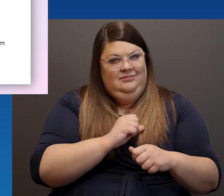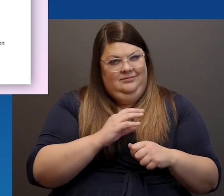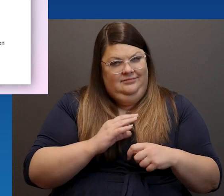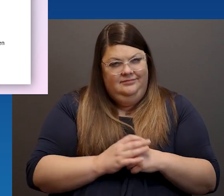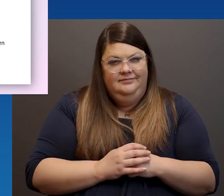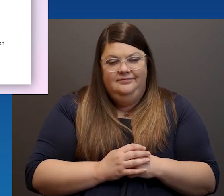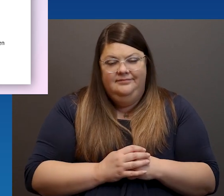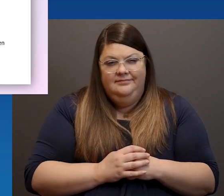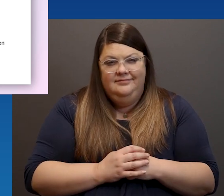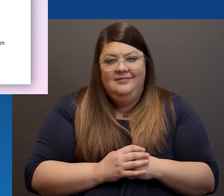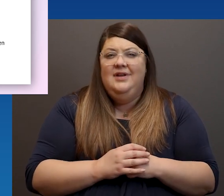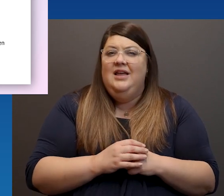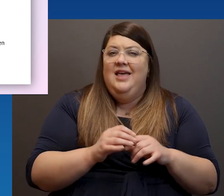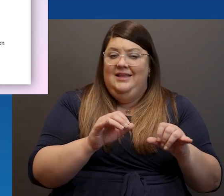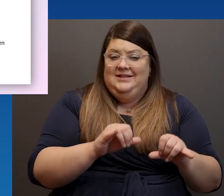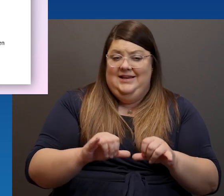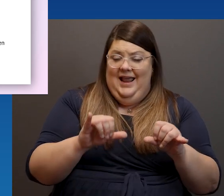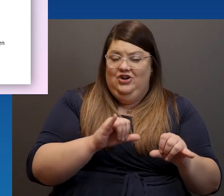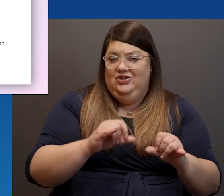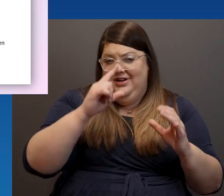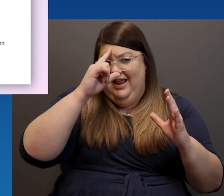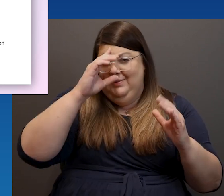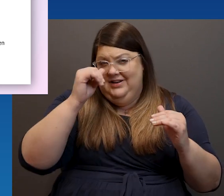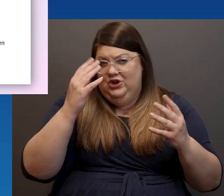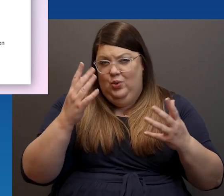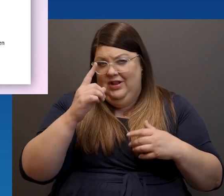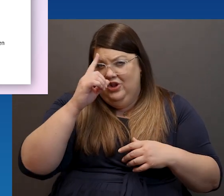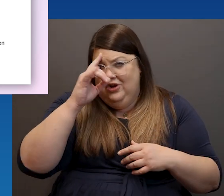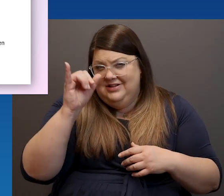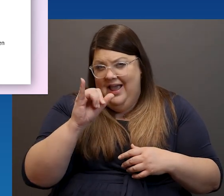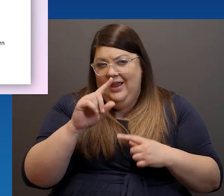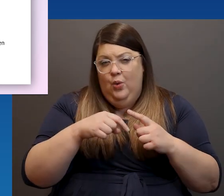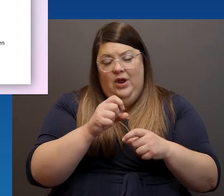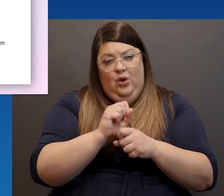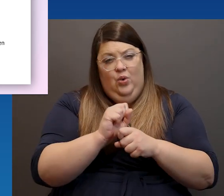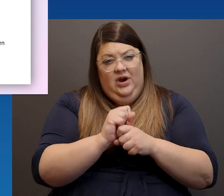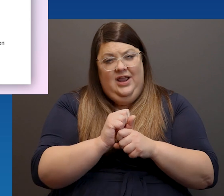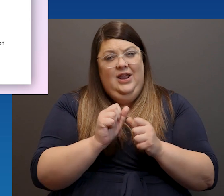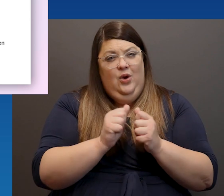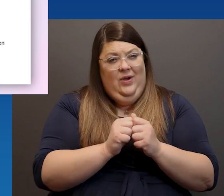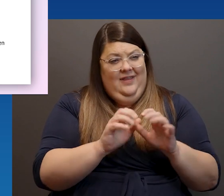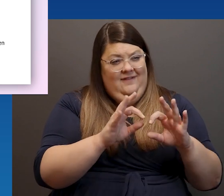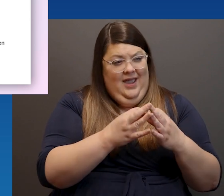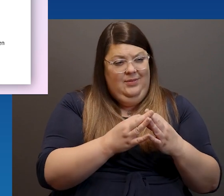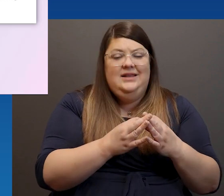and expectations may look like when working with families and children helps practitioners to know what to expect as well.